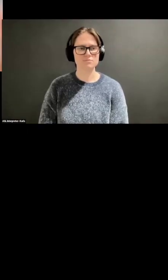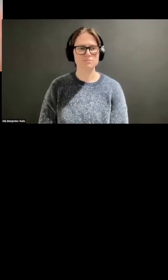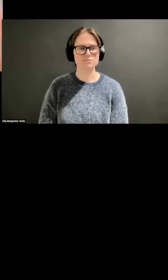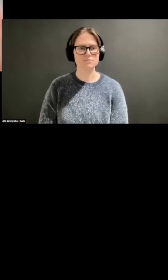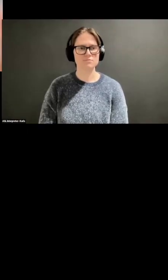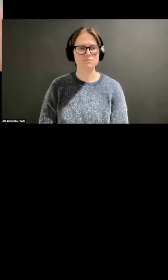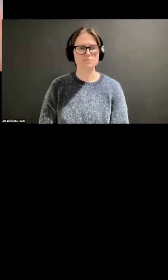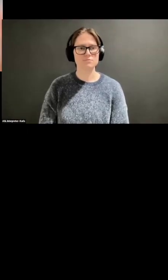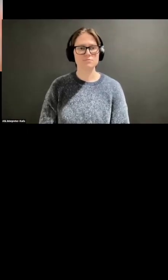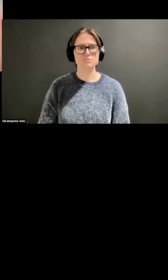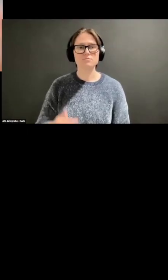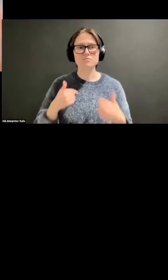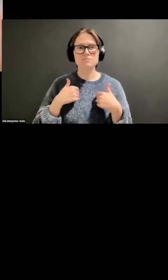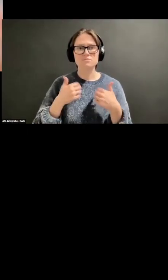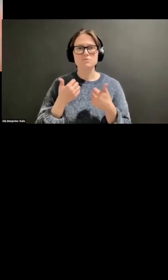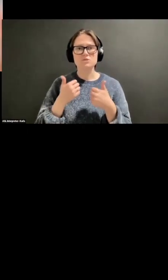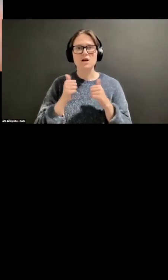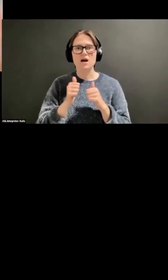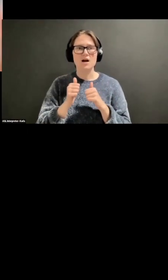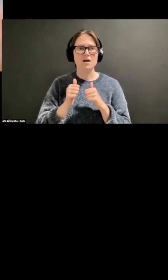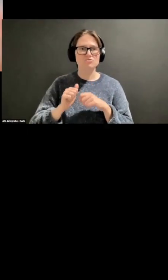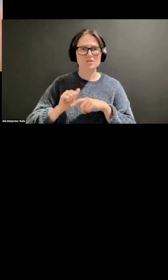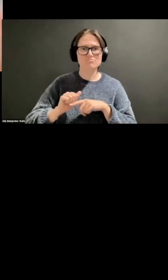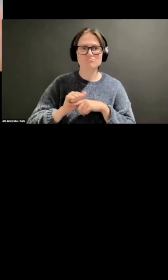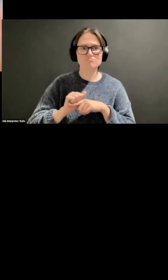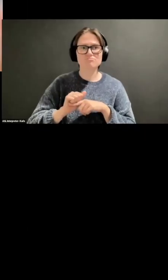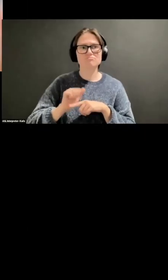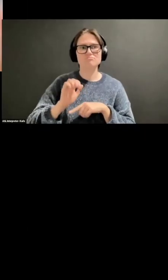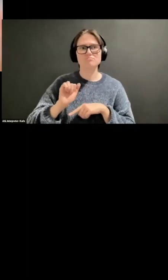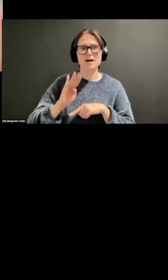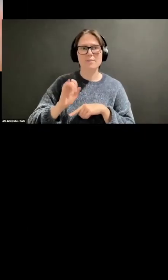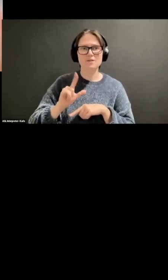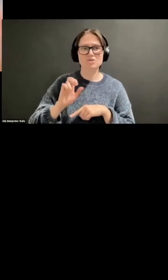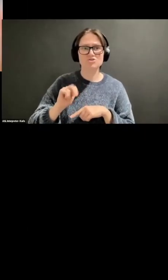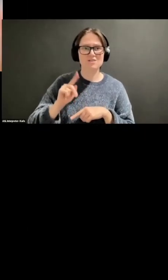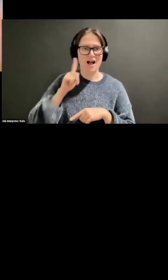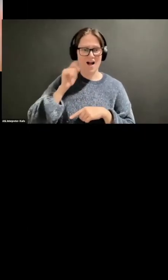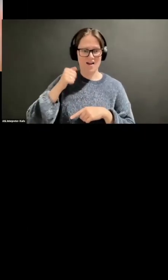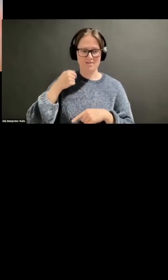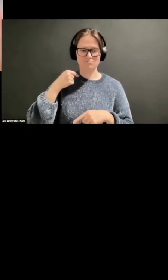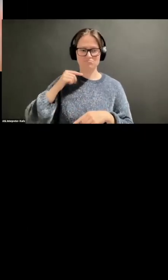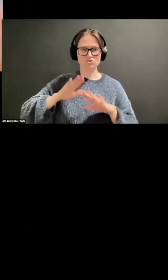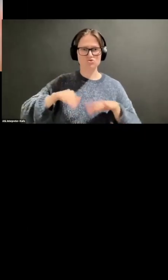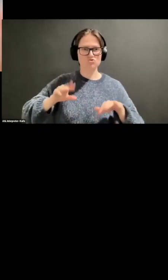abolition. I actually think the child welfare system should be abolished. I think it's terrible, and violent,